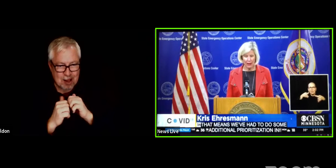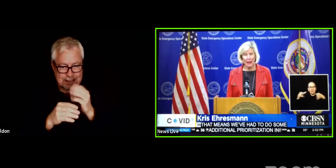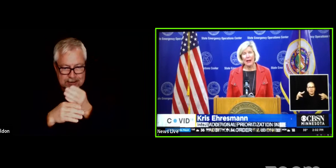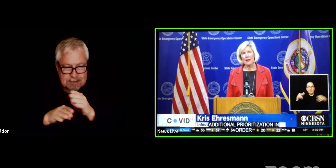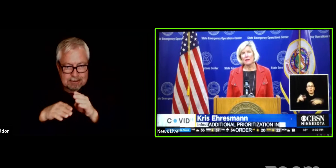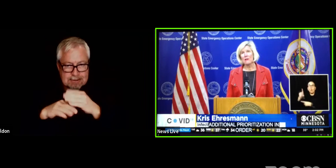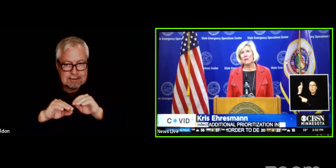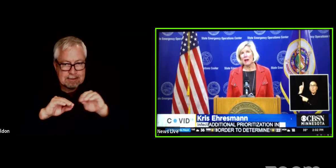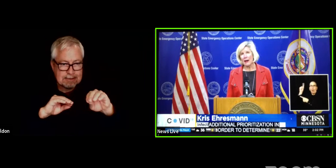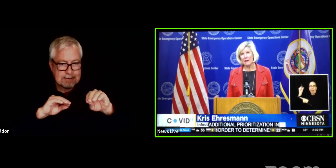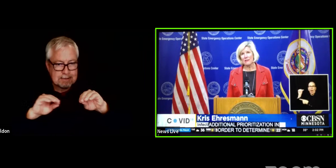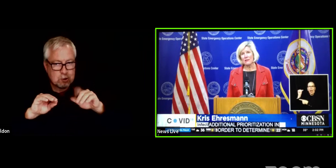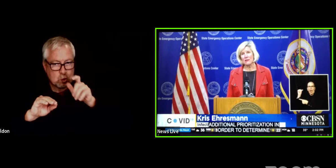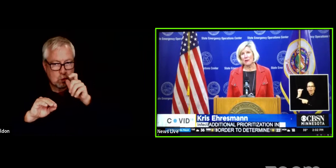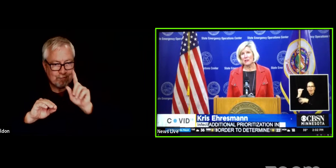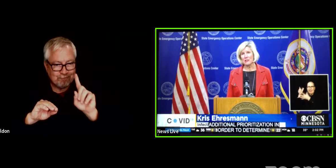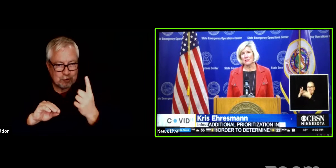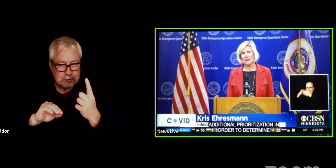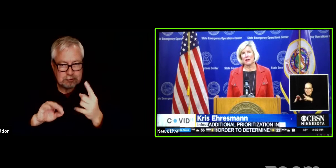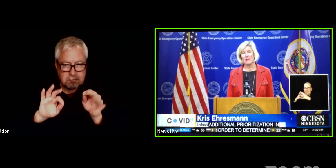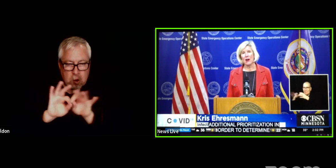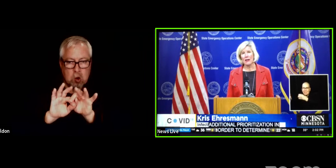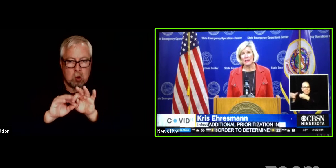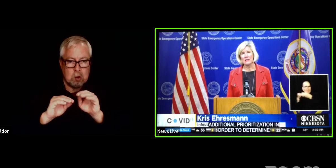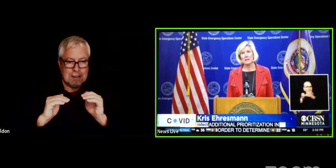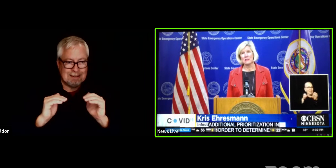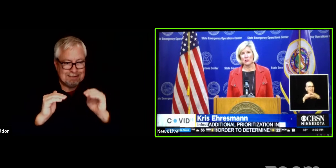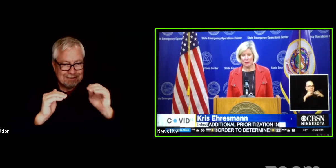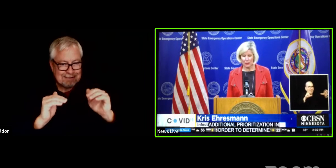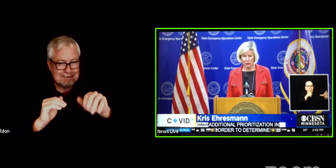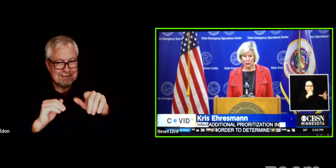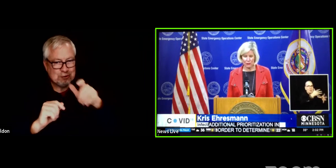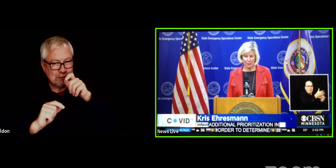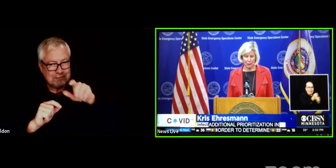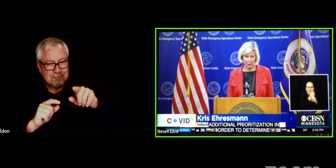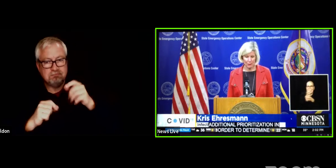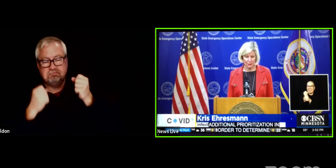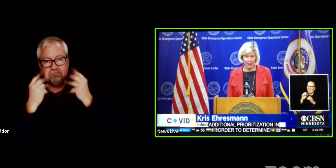THERE ARE A LOT OF CONSIDERATIONS THAT HAVE GONE INTO DETERMINING THOSE SUBGROUPS.